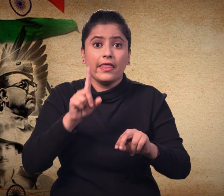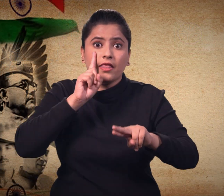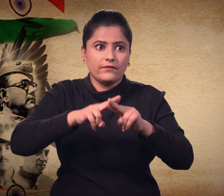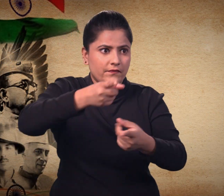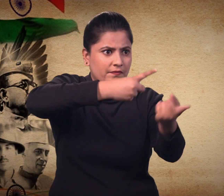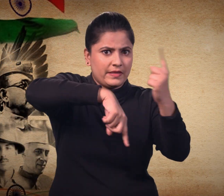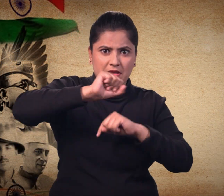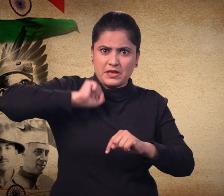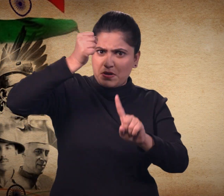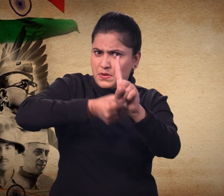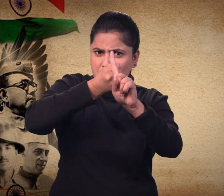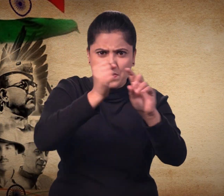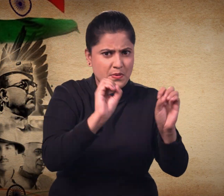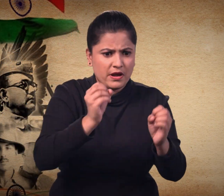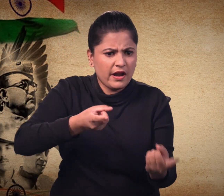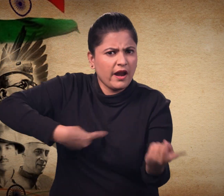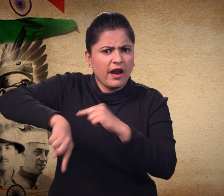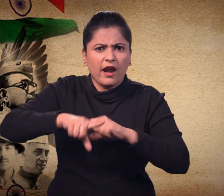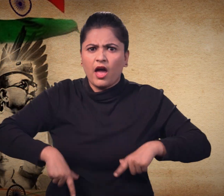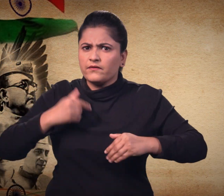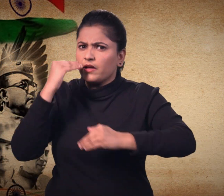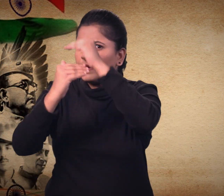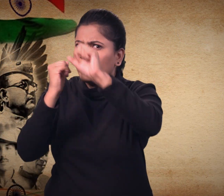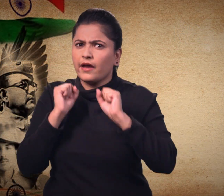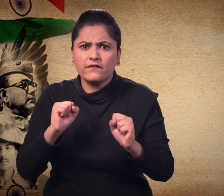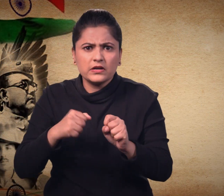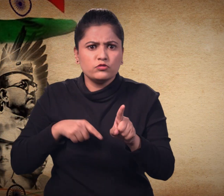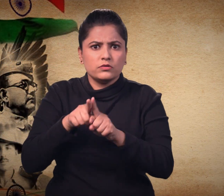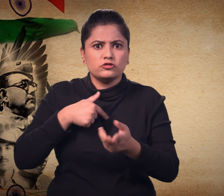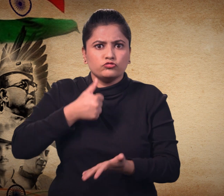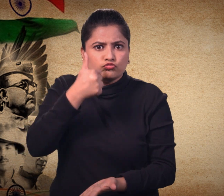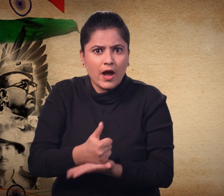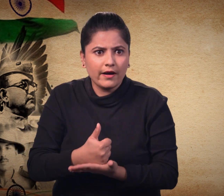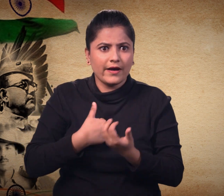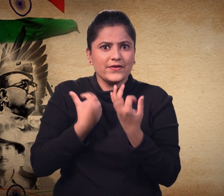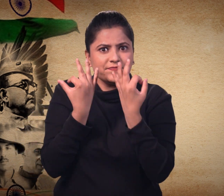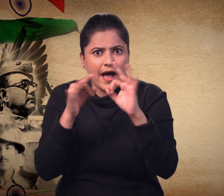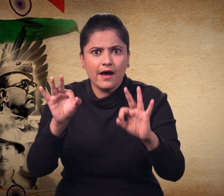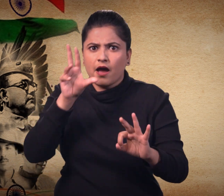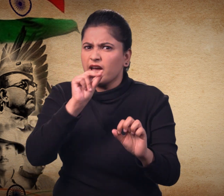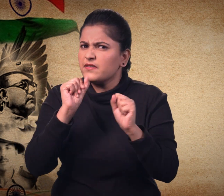If it weren't for these freedom fighters, India would never have developed, we would never have our rights